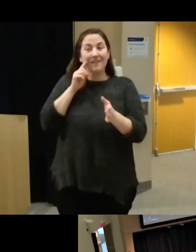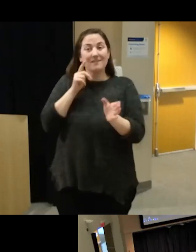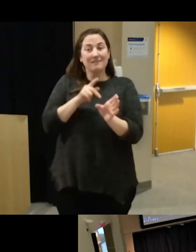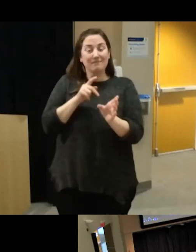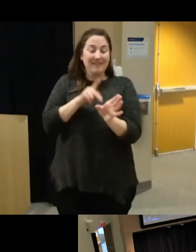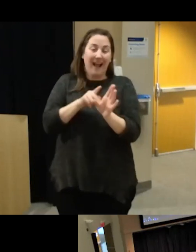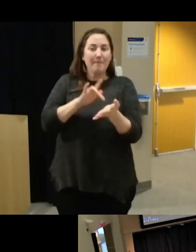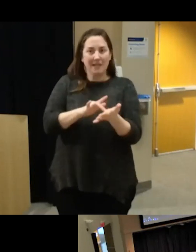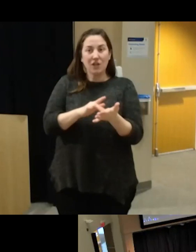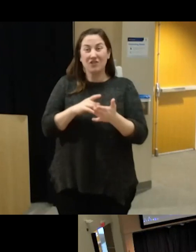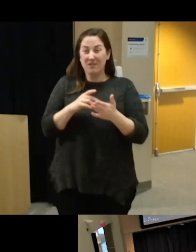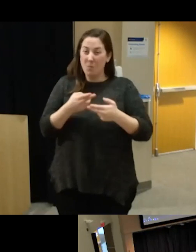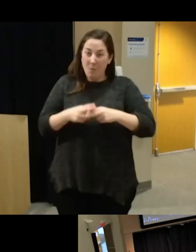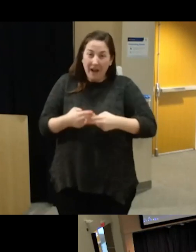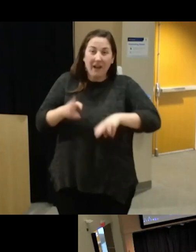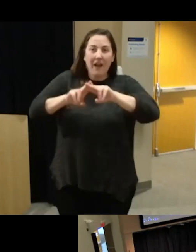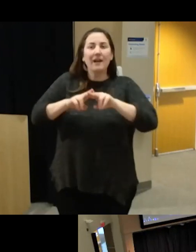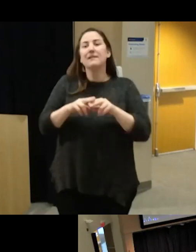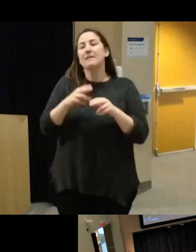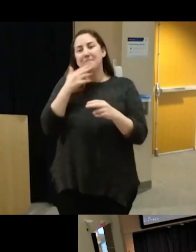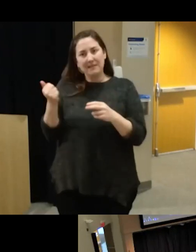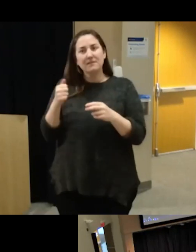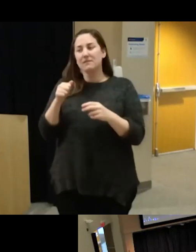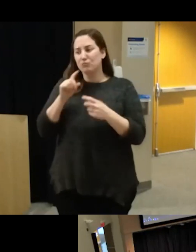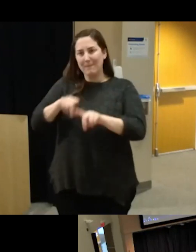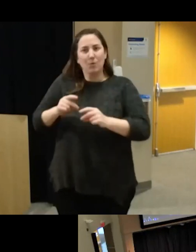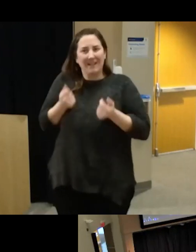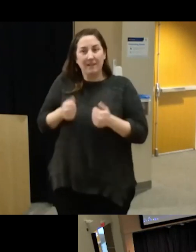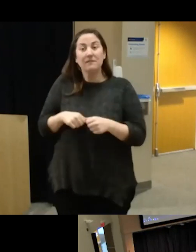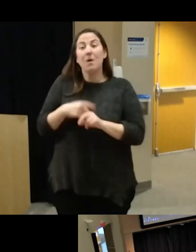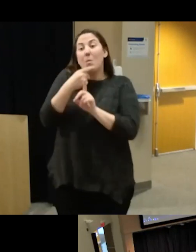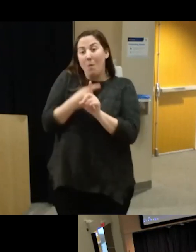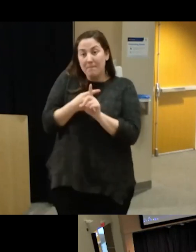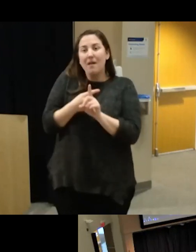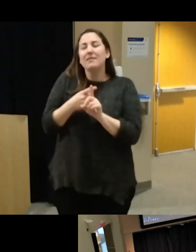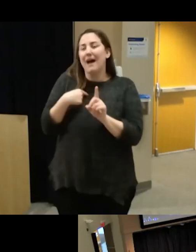early response predicts later response within a month. I would then start metformin as